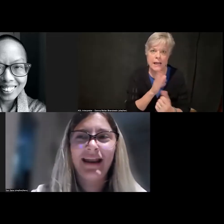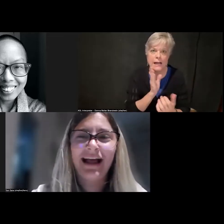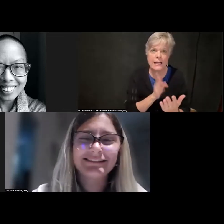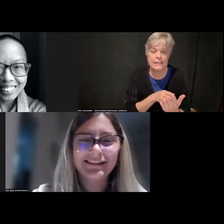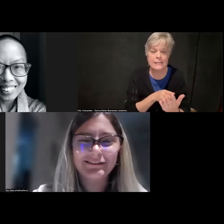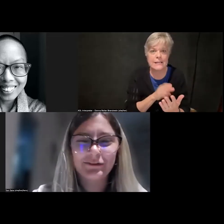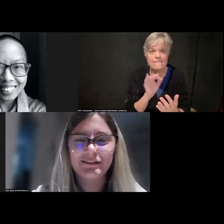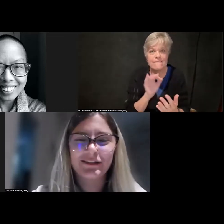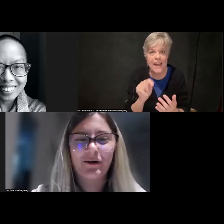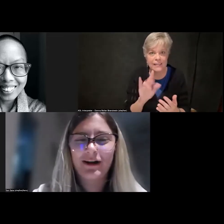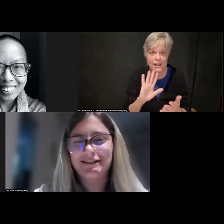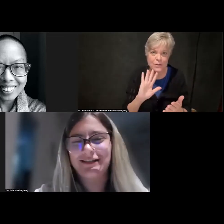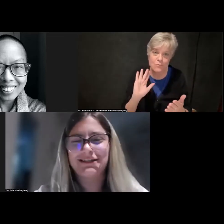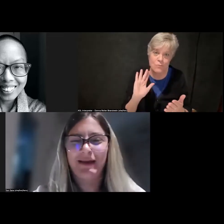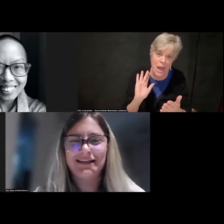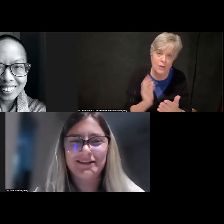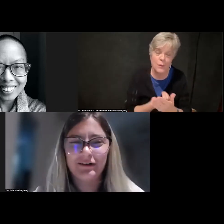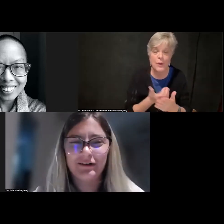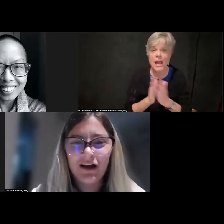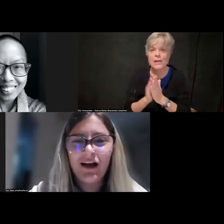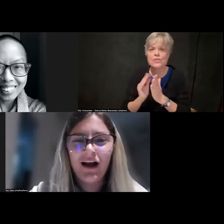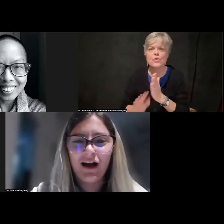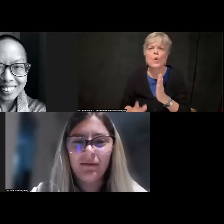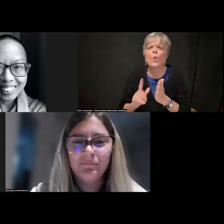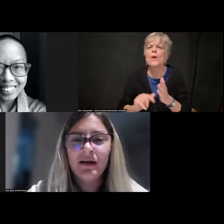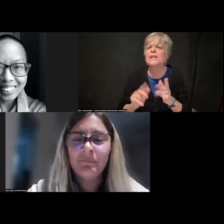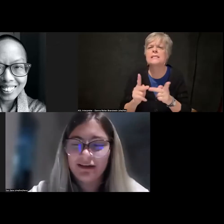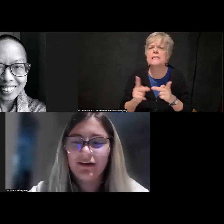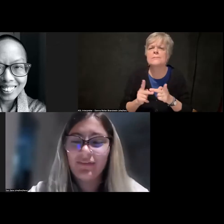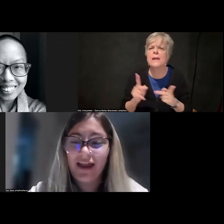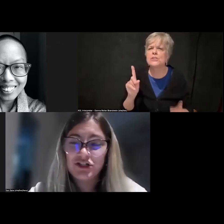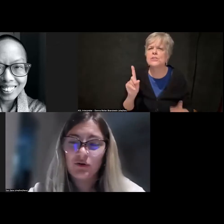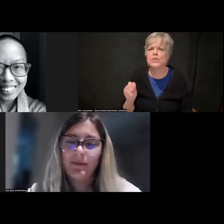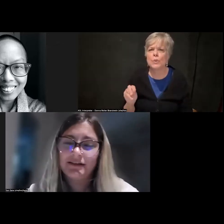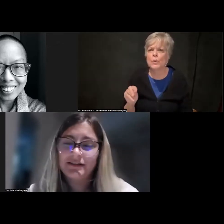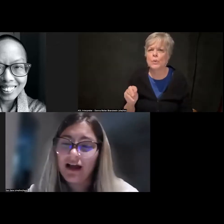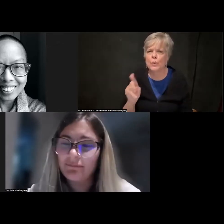and then asking students, what does this space do? But even in that short amount of time,